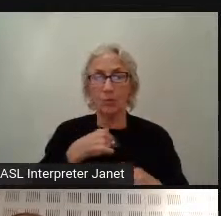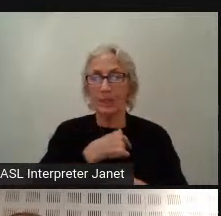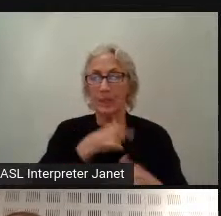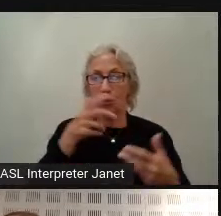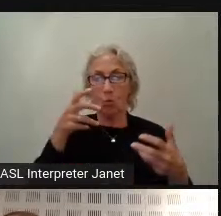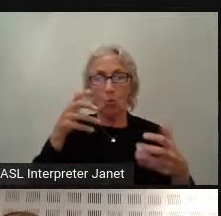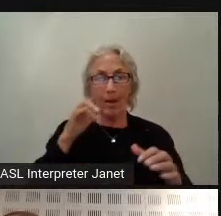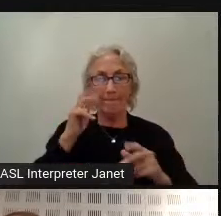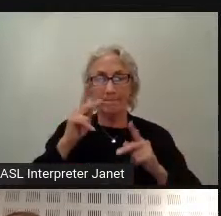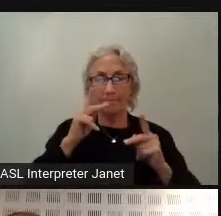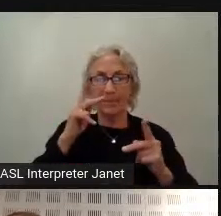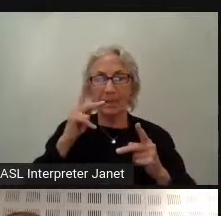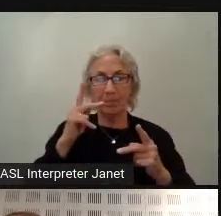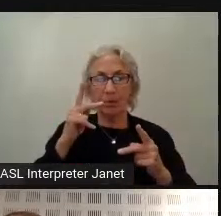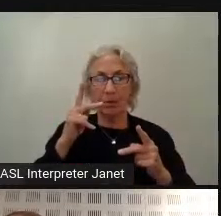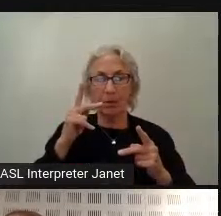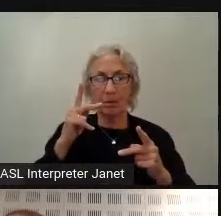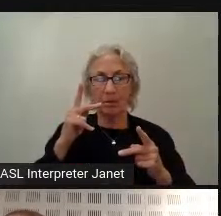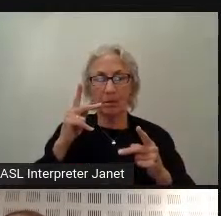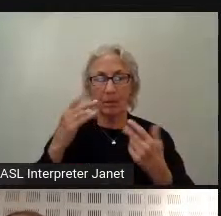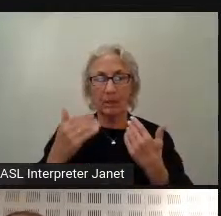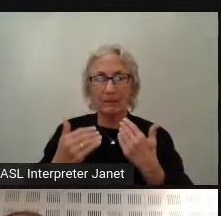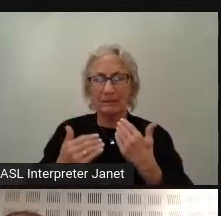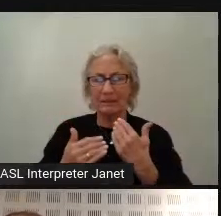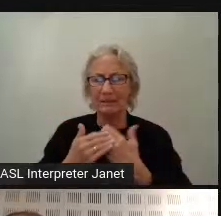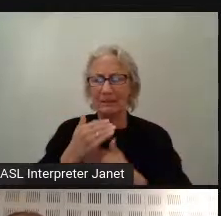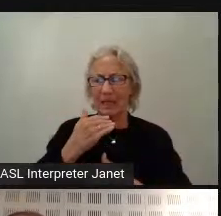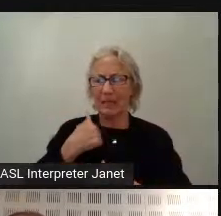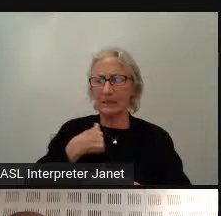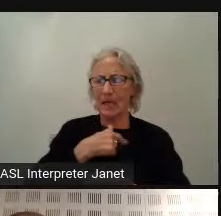phone number and an e-mail and it makes it clear that we do not